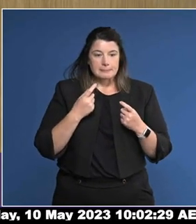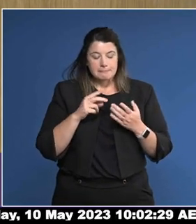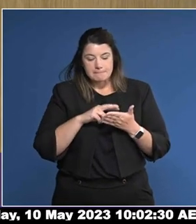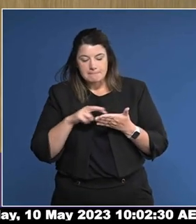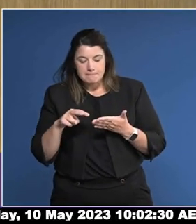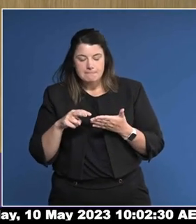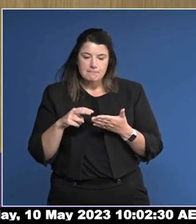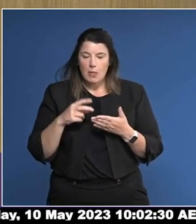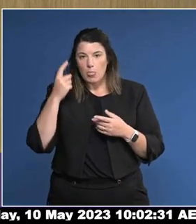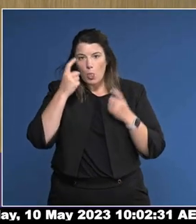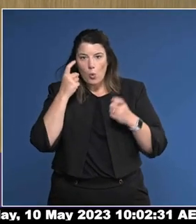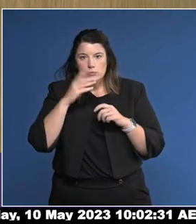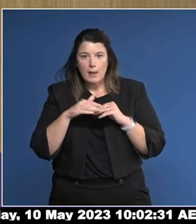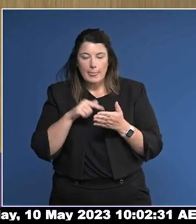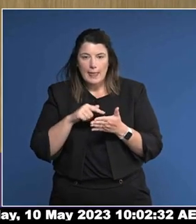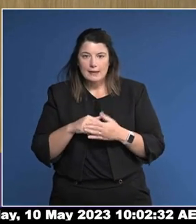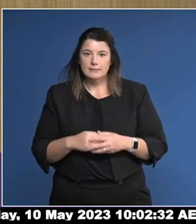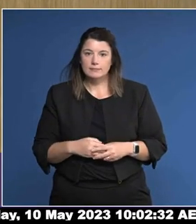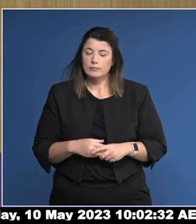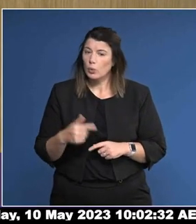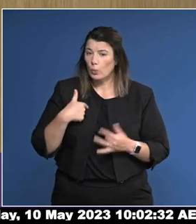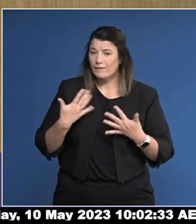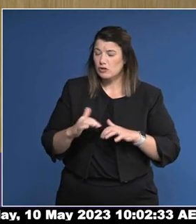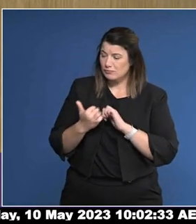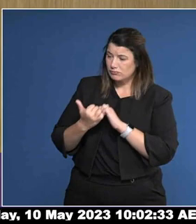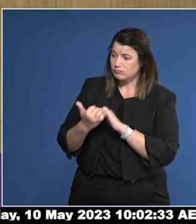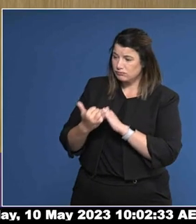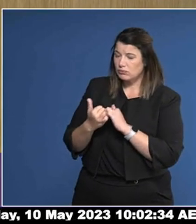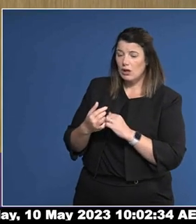We had actually worked very actively with Education - I'm just asking you about the review report.